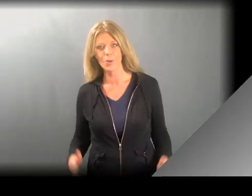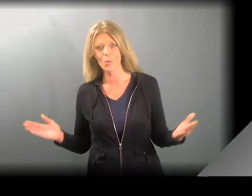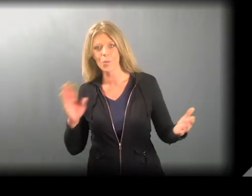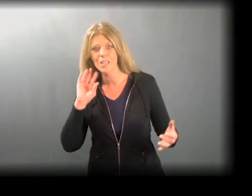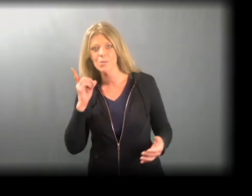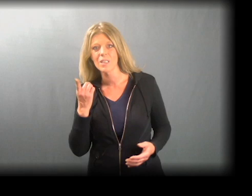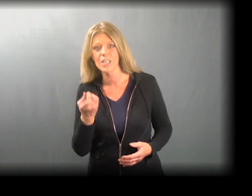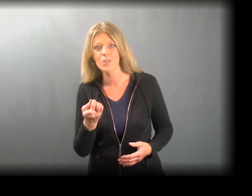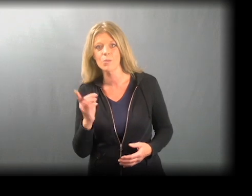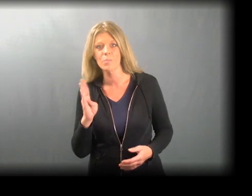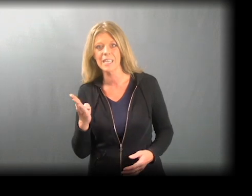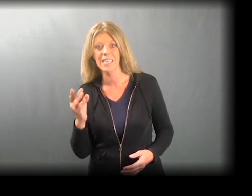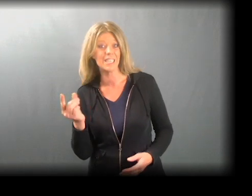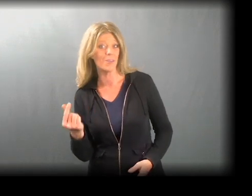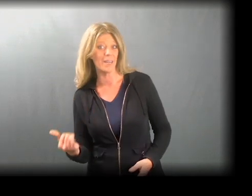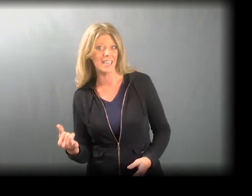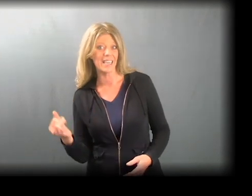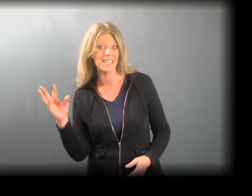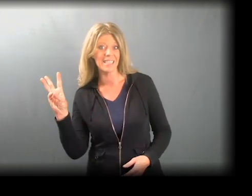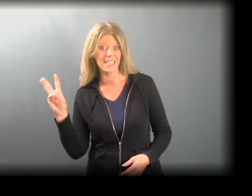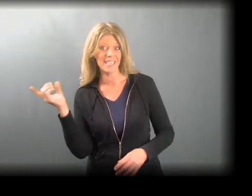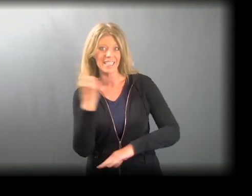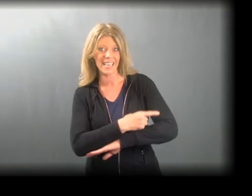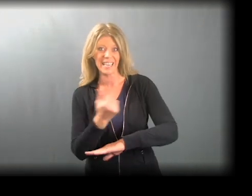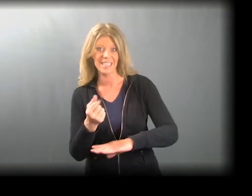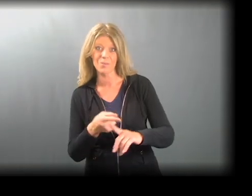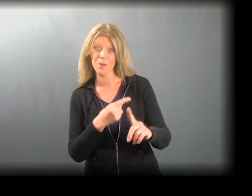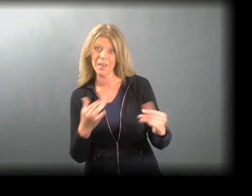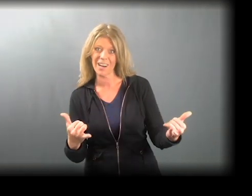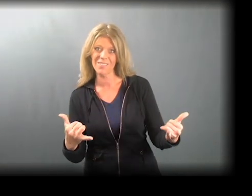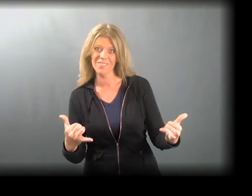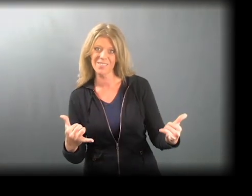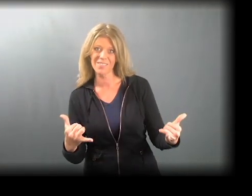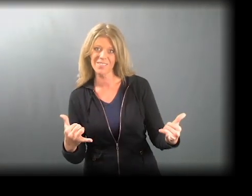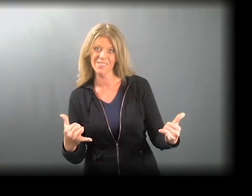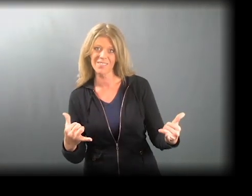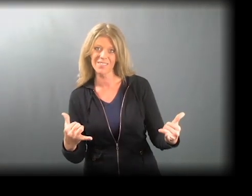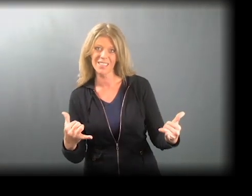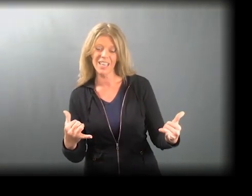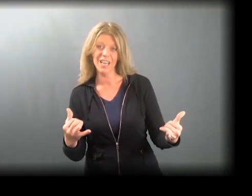What What will What will you What will you be What will you be doing What will you be doing six days What will you be doing six days from What will you be doing six days from now?